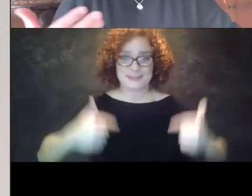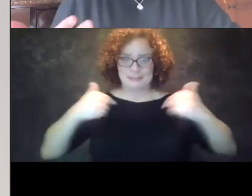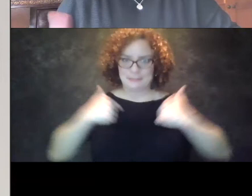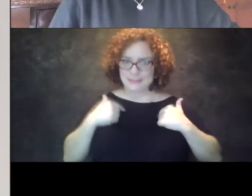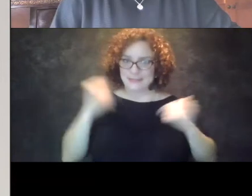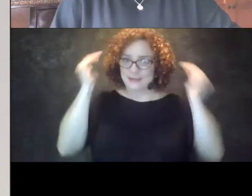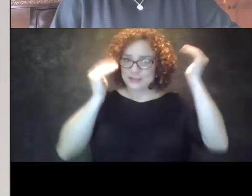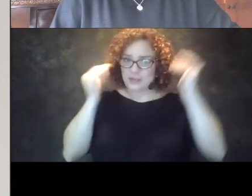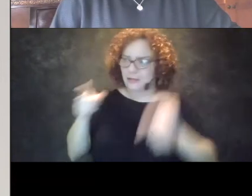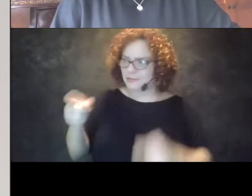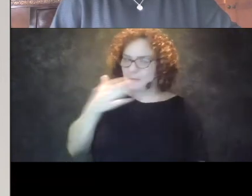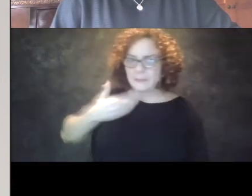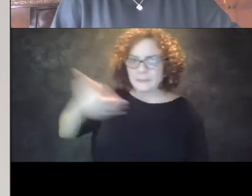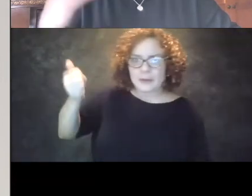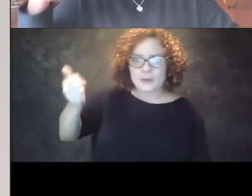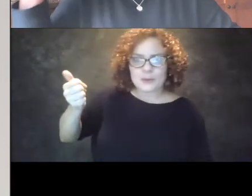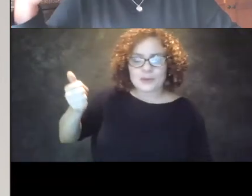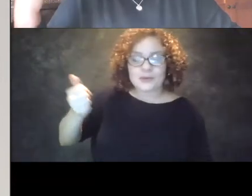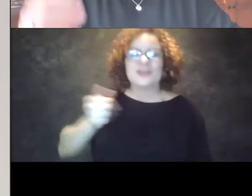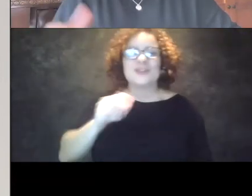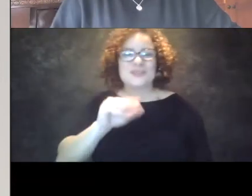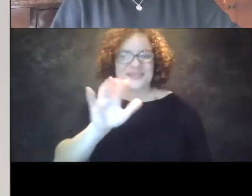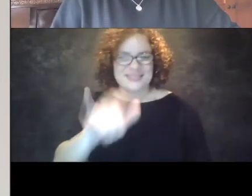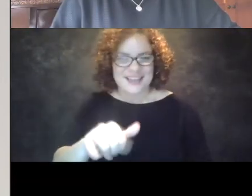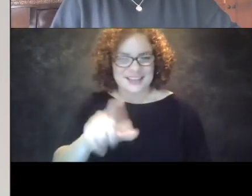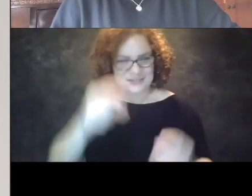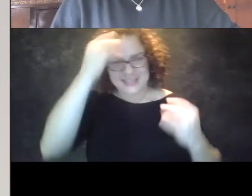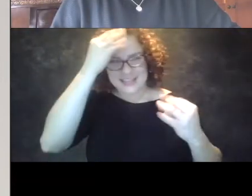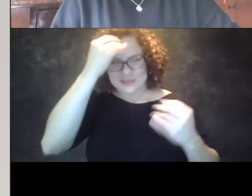just that and we talked earlier about things to consider in terms of the spaces and the